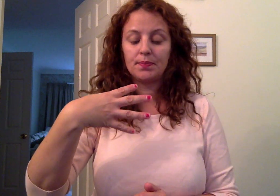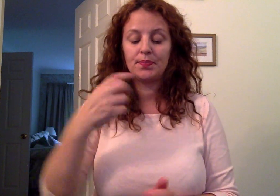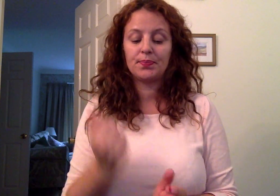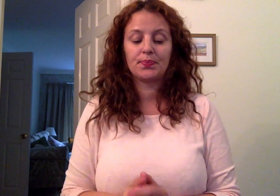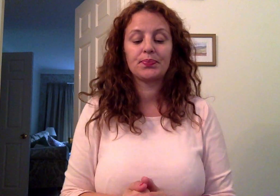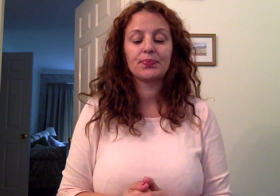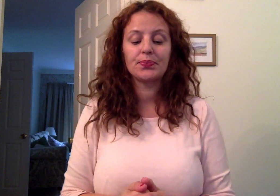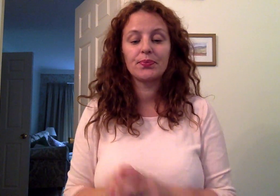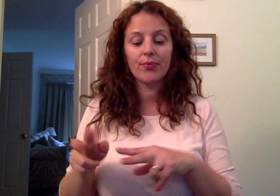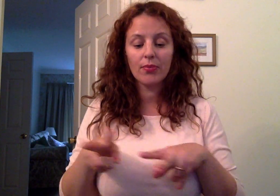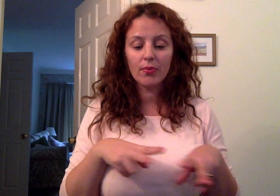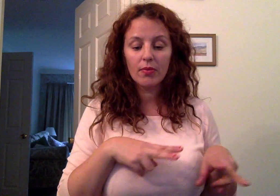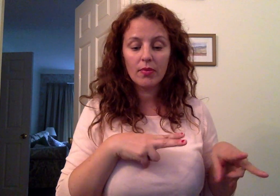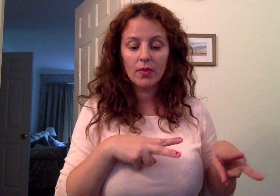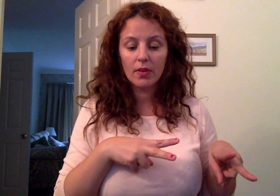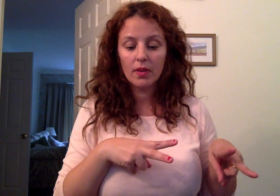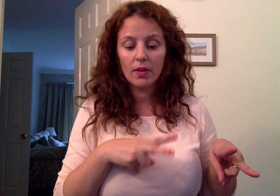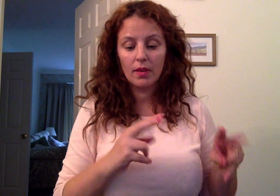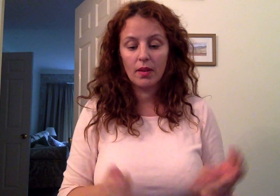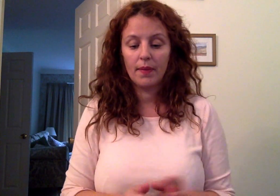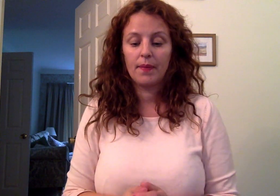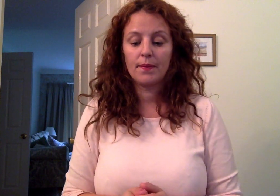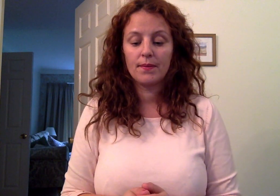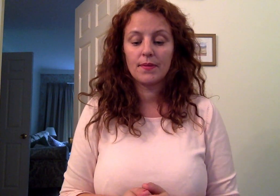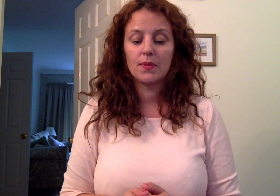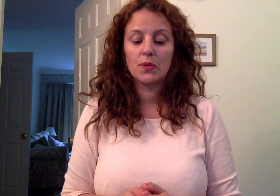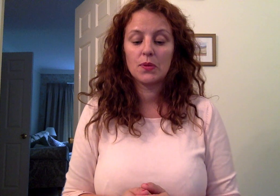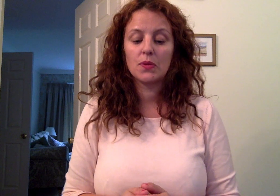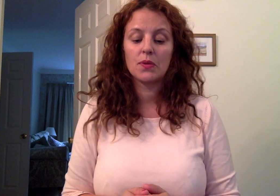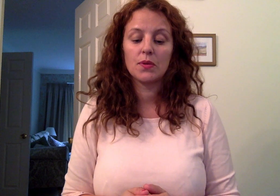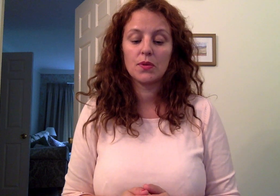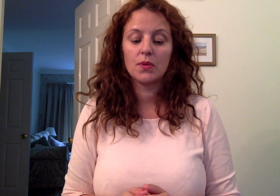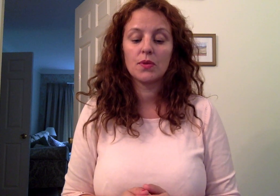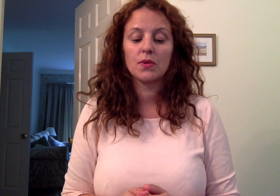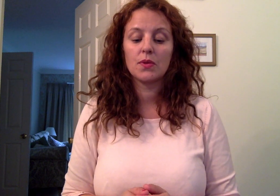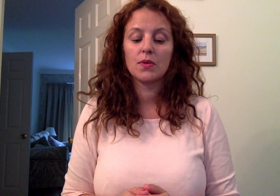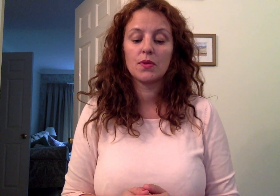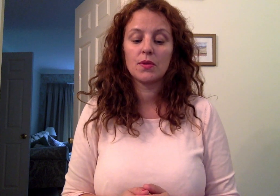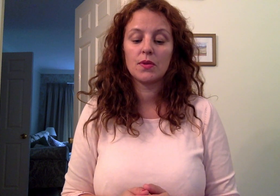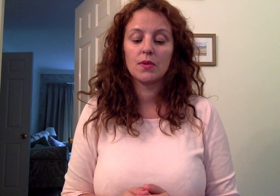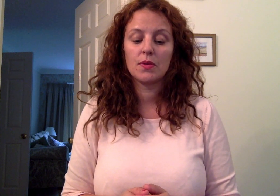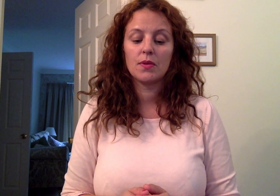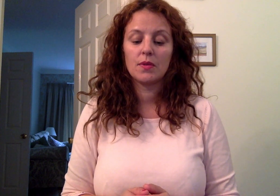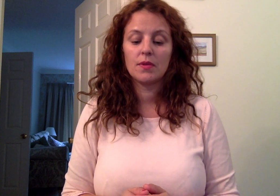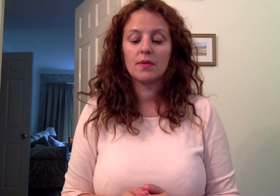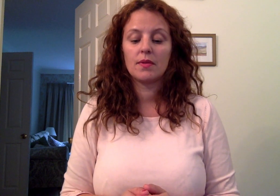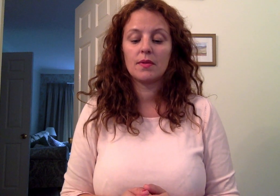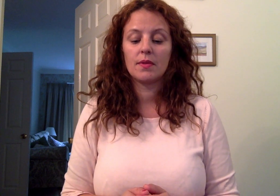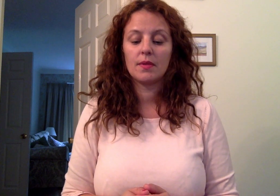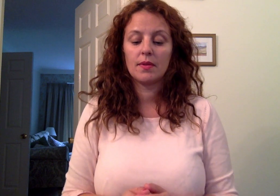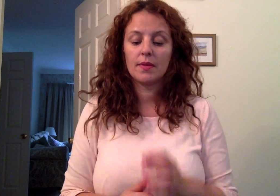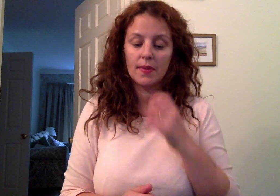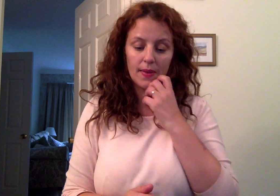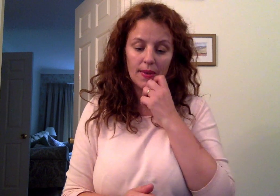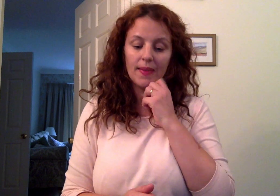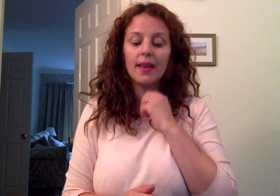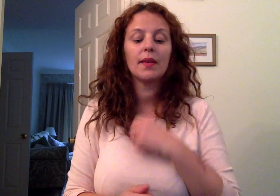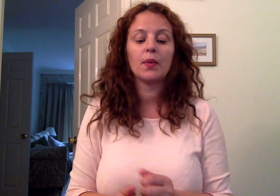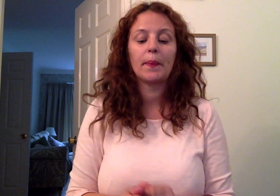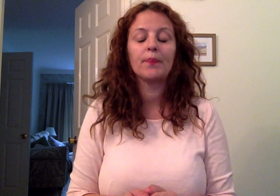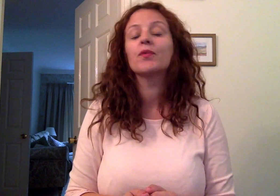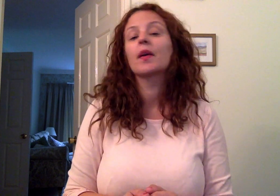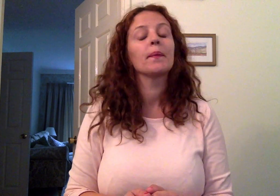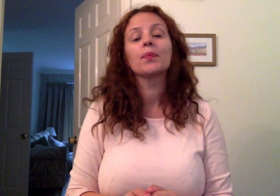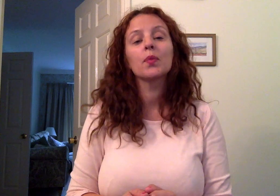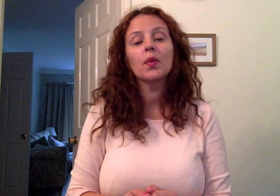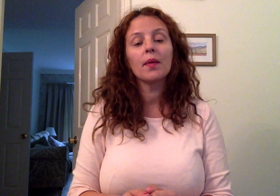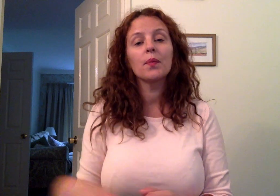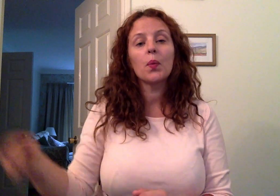I enjoy Deaf theatre but I went to see Lion King and it was fantastic!